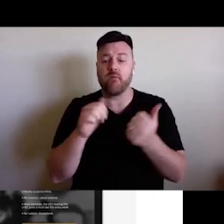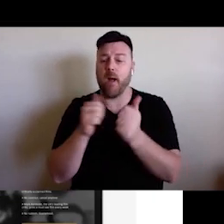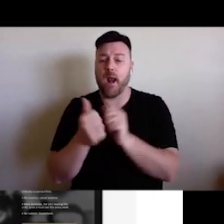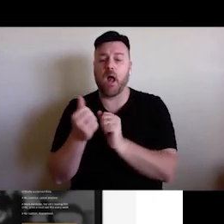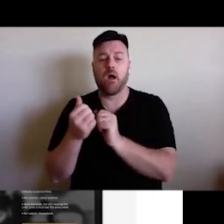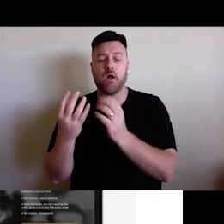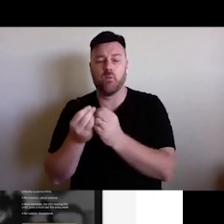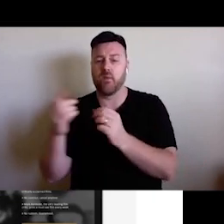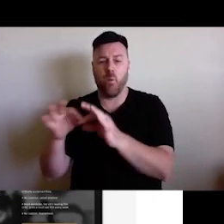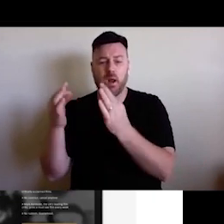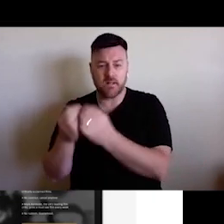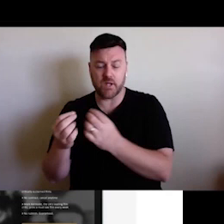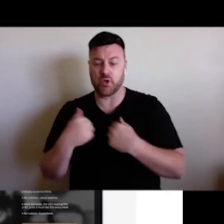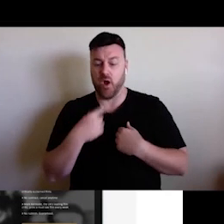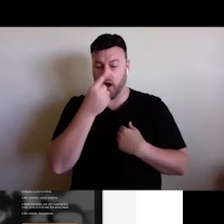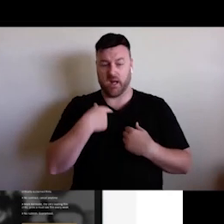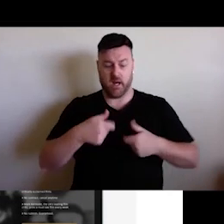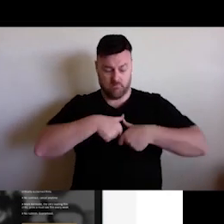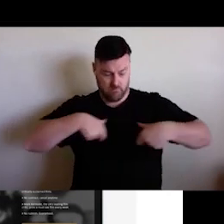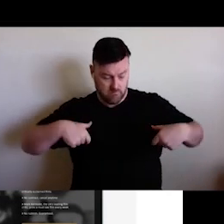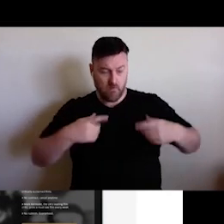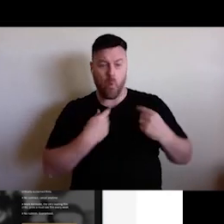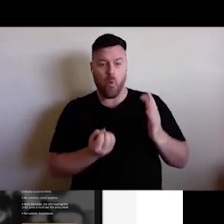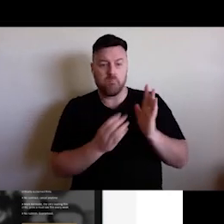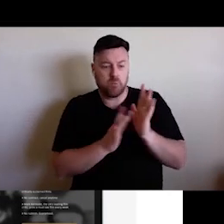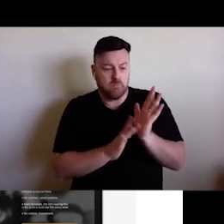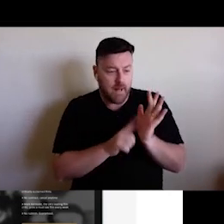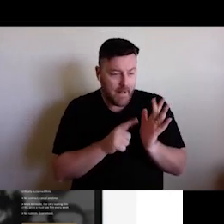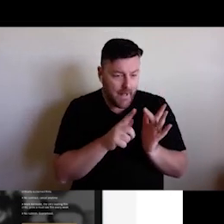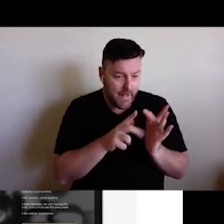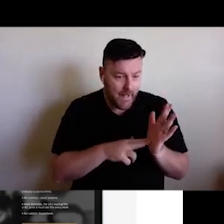when one of those is sold off your page, you get a cut of that money.